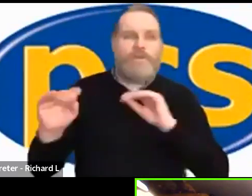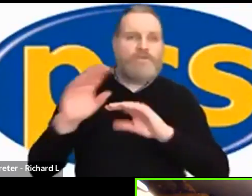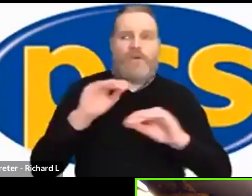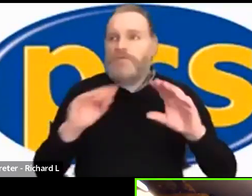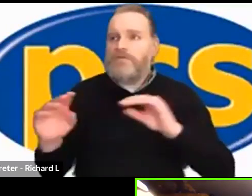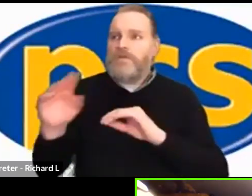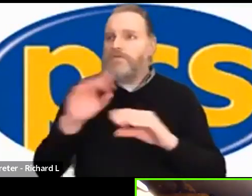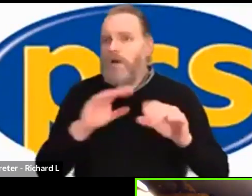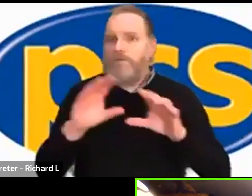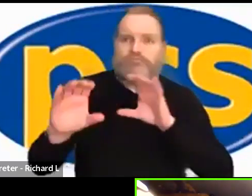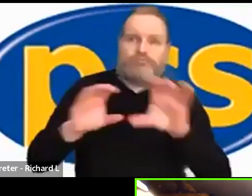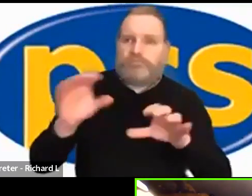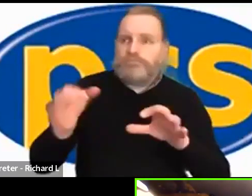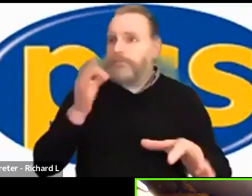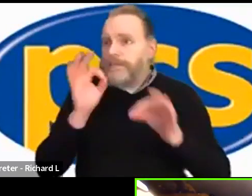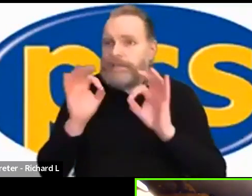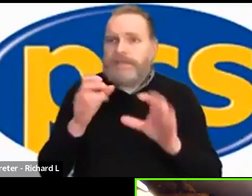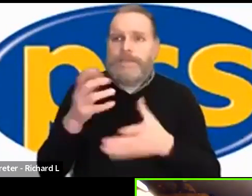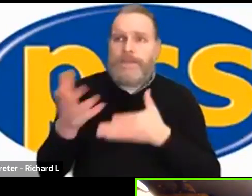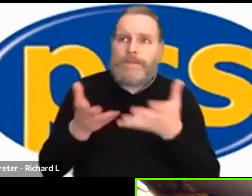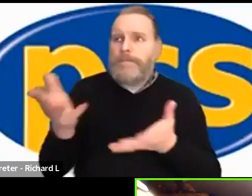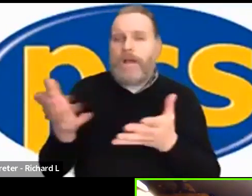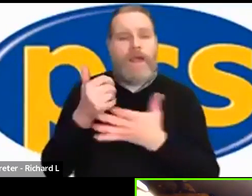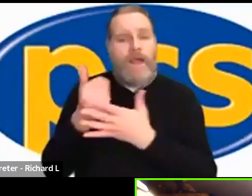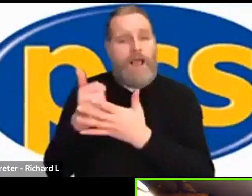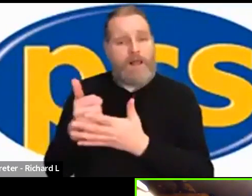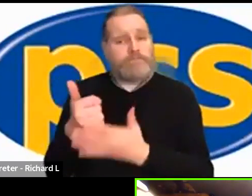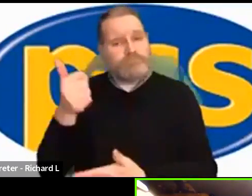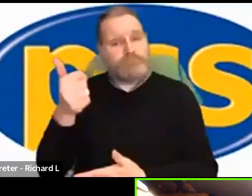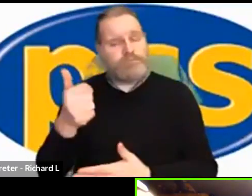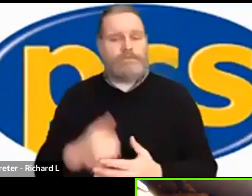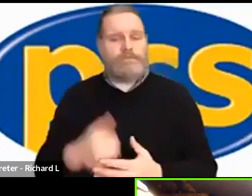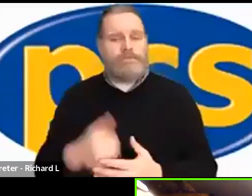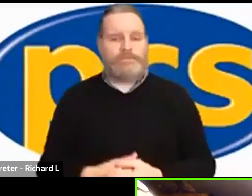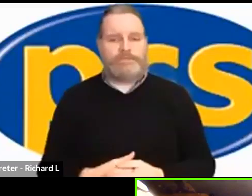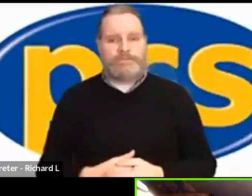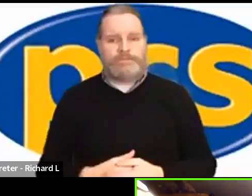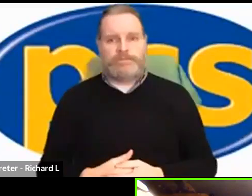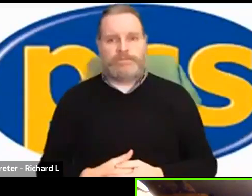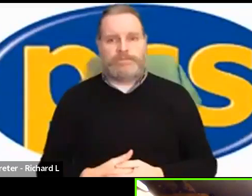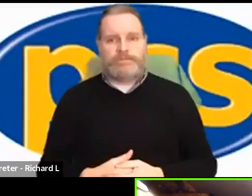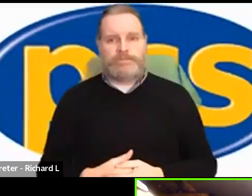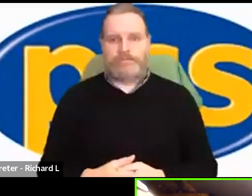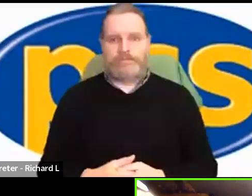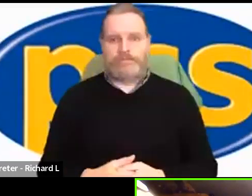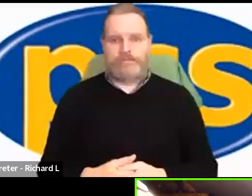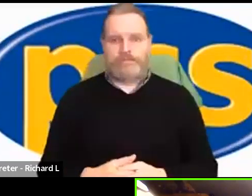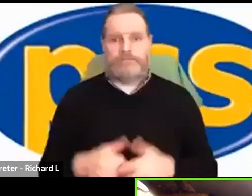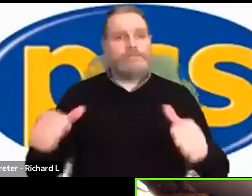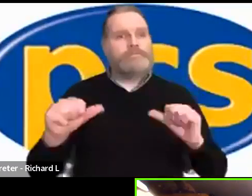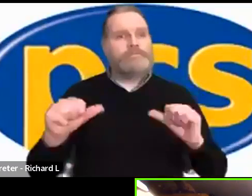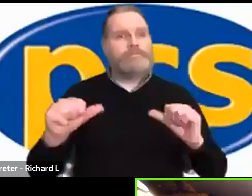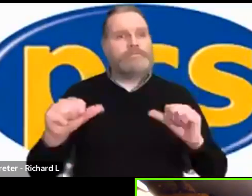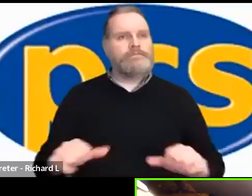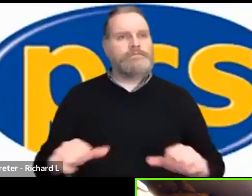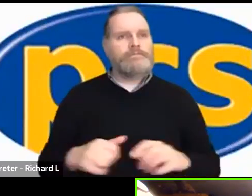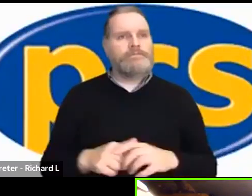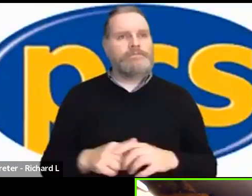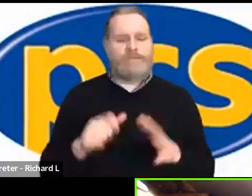today. Okay, so. Yes.